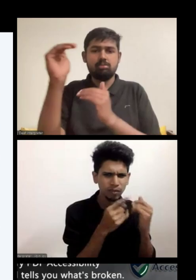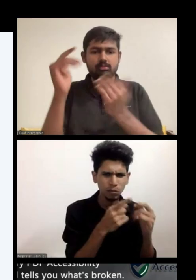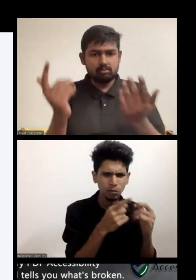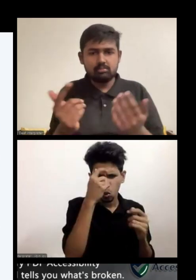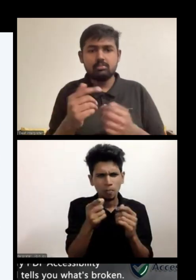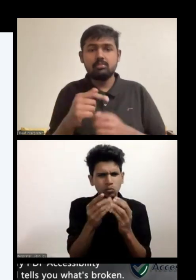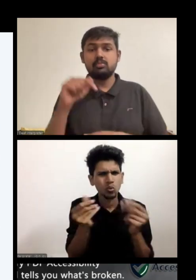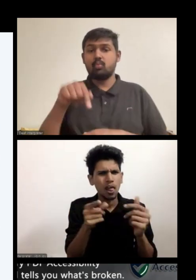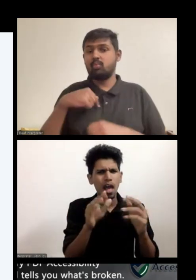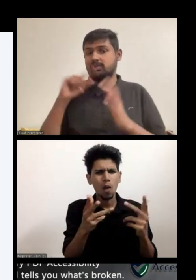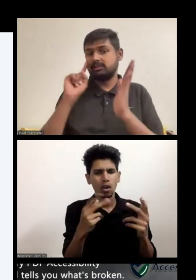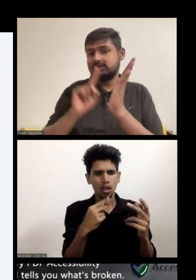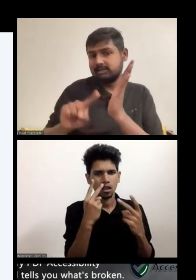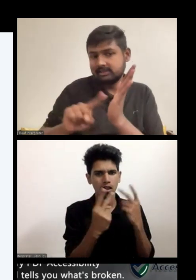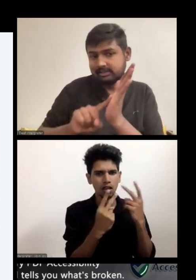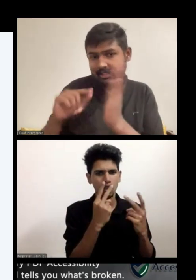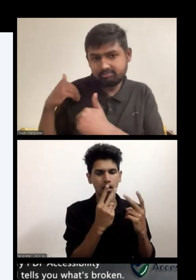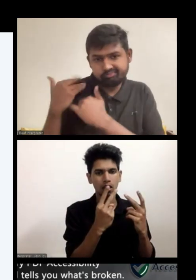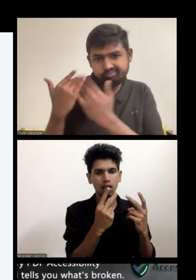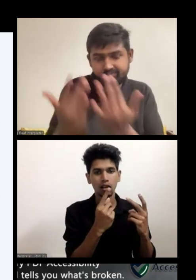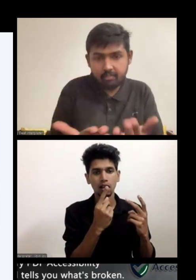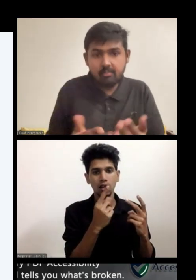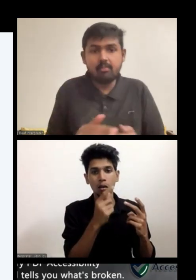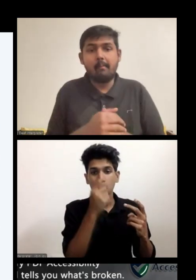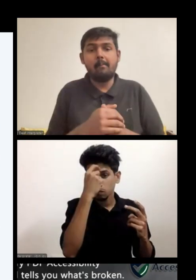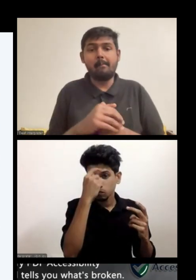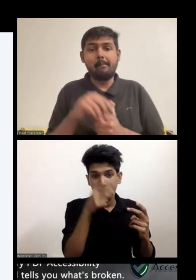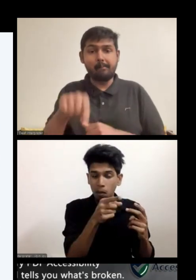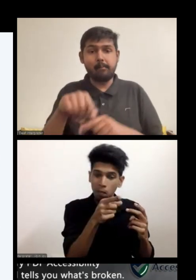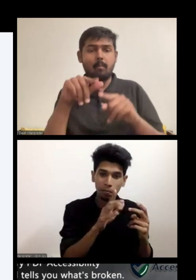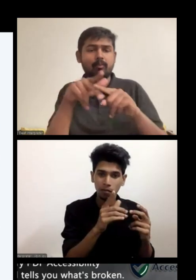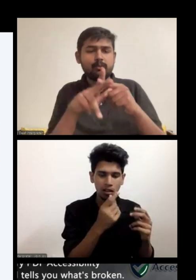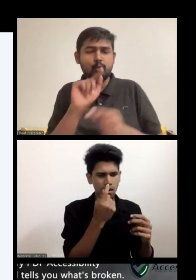And just finding the issues is not like, it is not only...